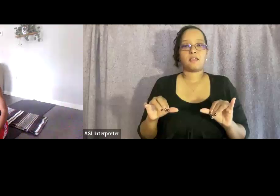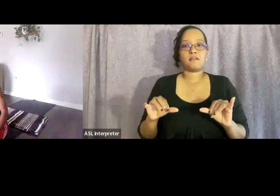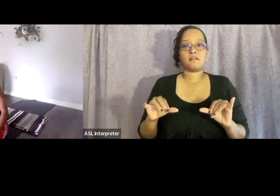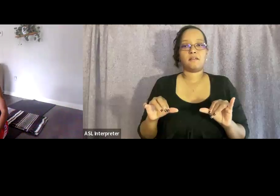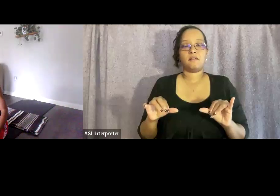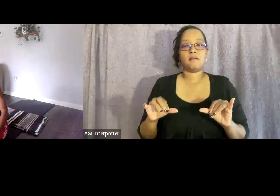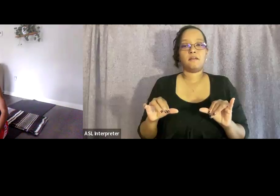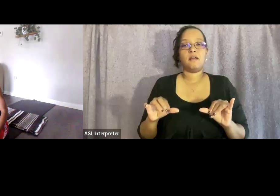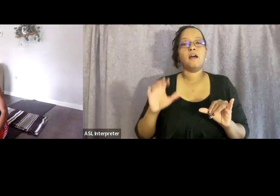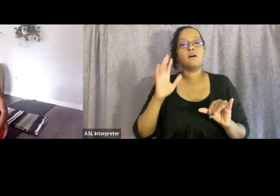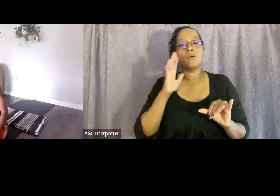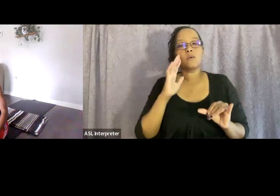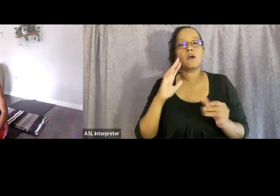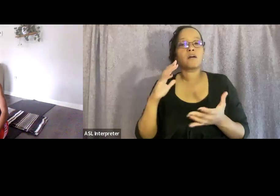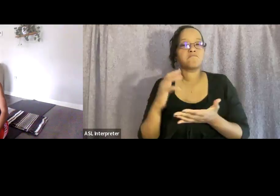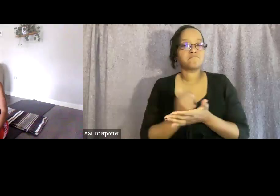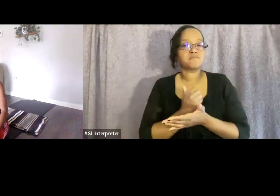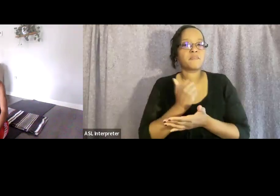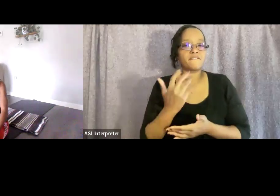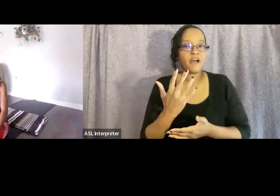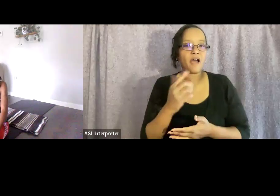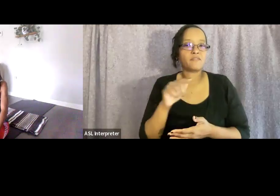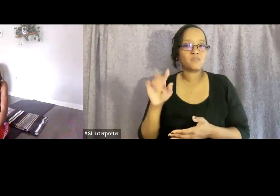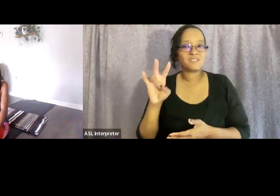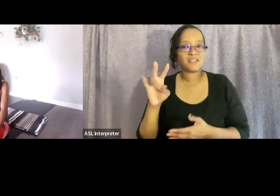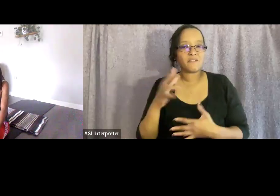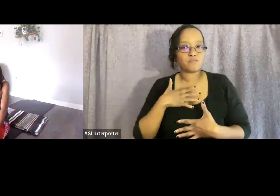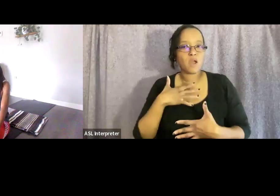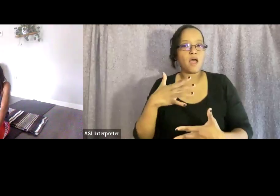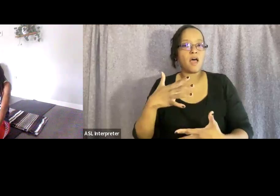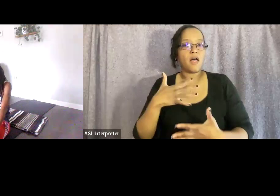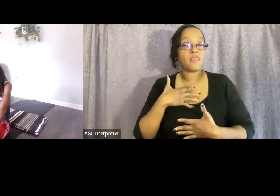And we'll take about five to seven breaths to move, or to be.